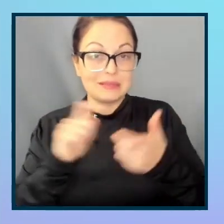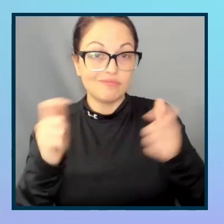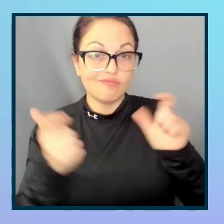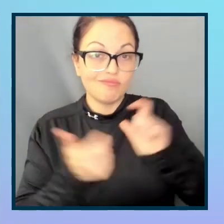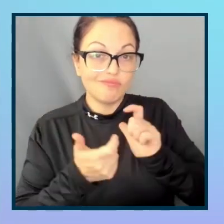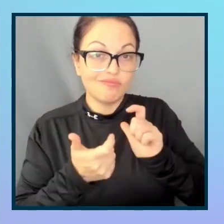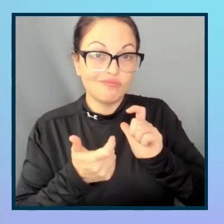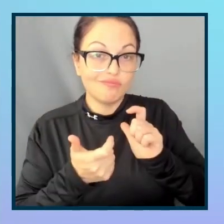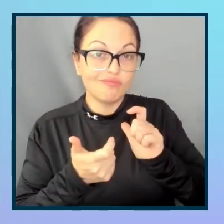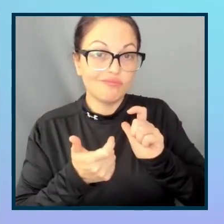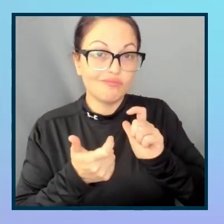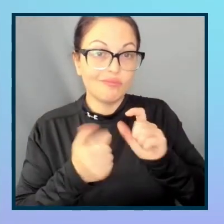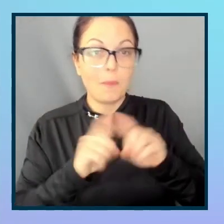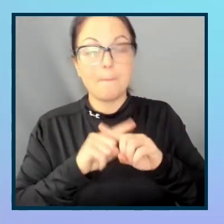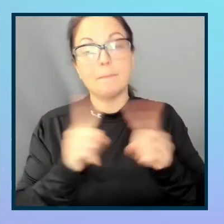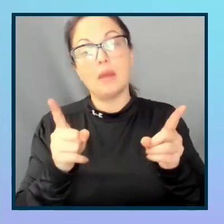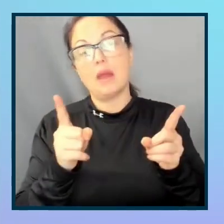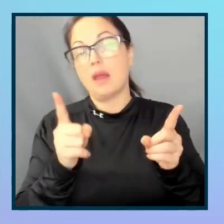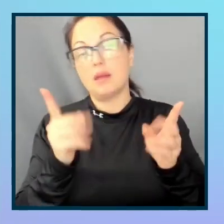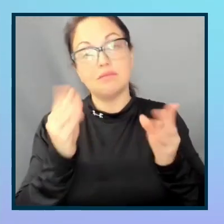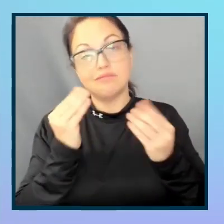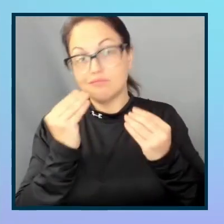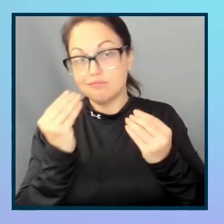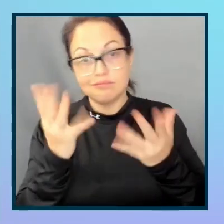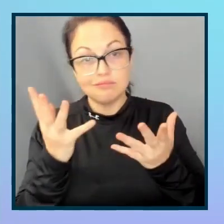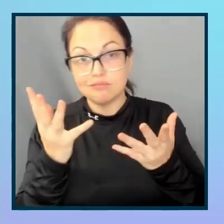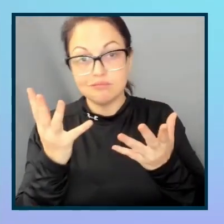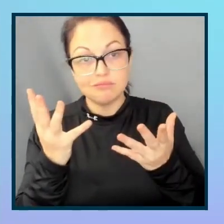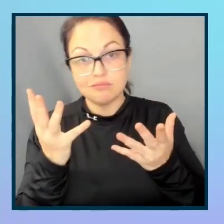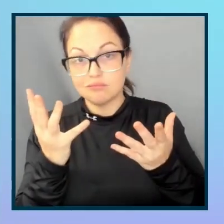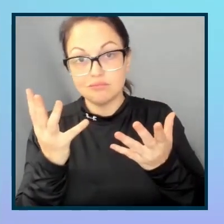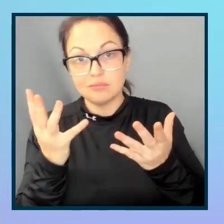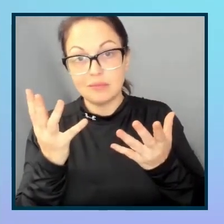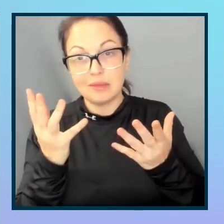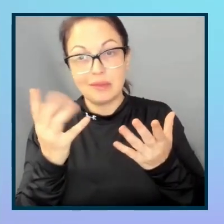but I have to admit that I'm also like a little jaded.